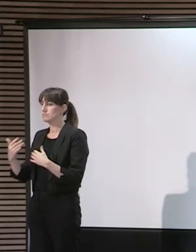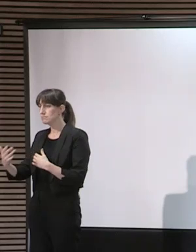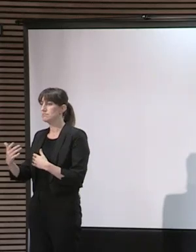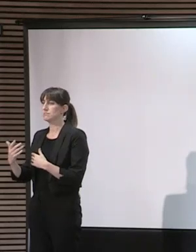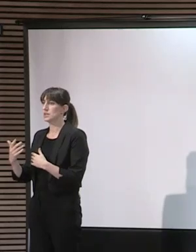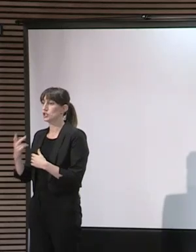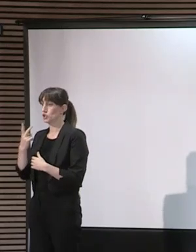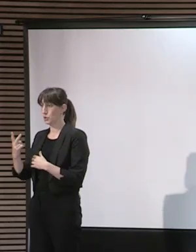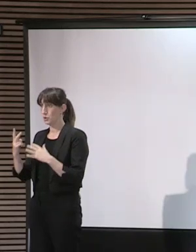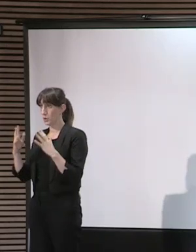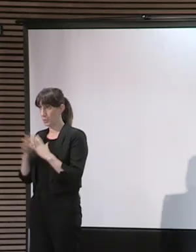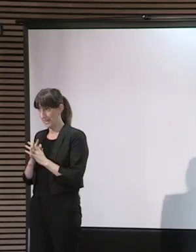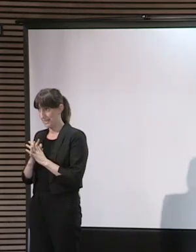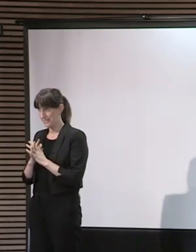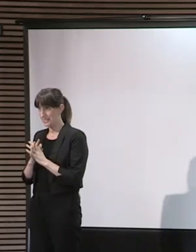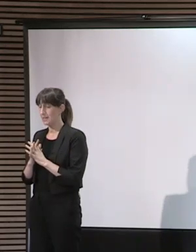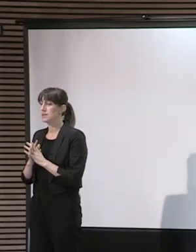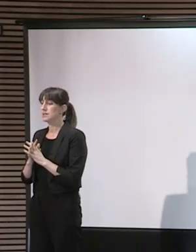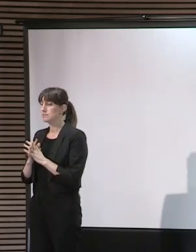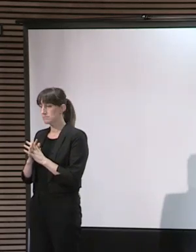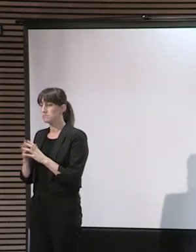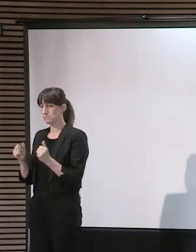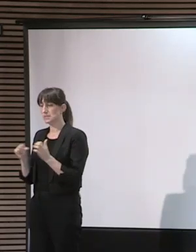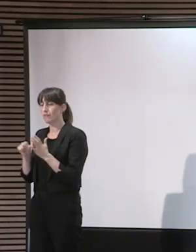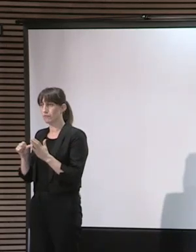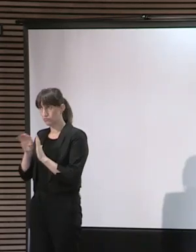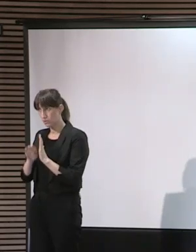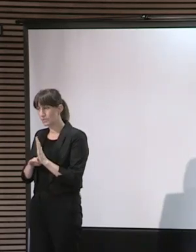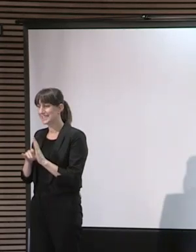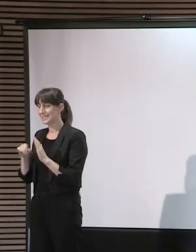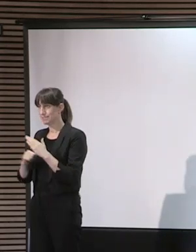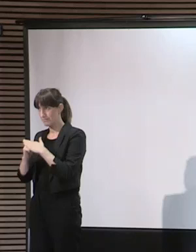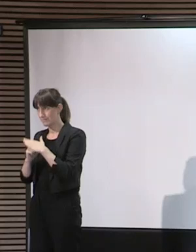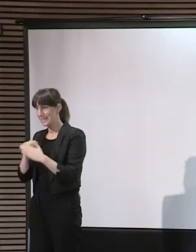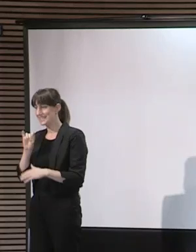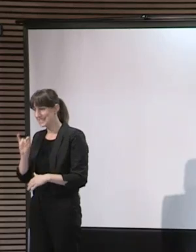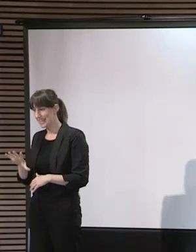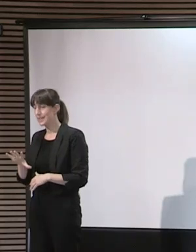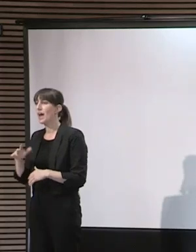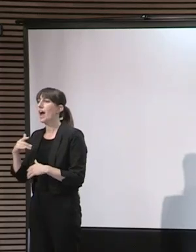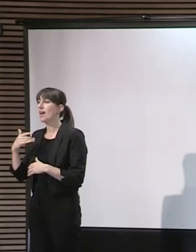to 100, but that we should spend, then, two 2-week